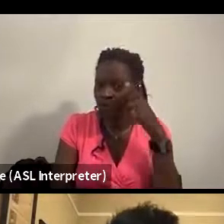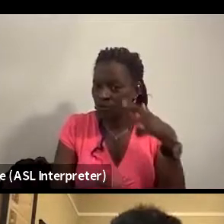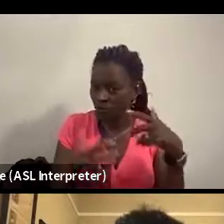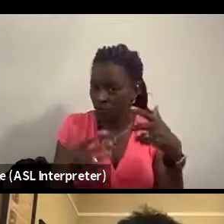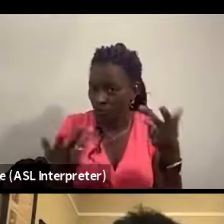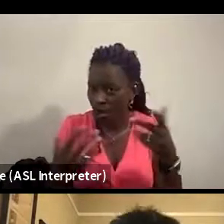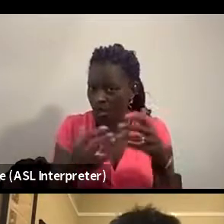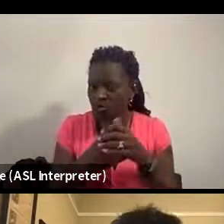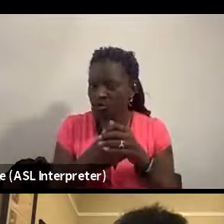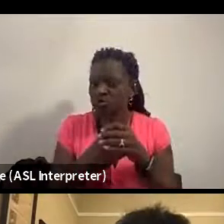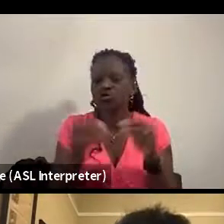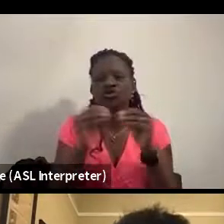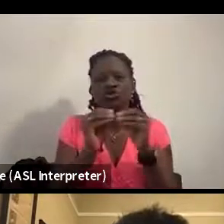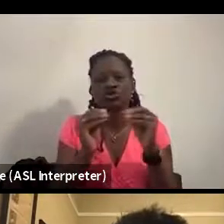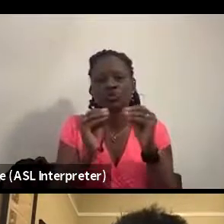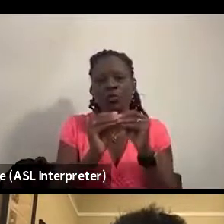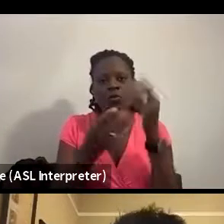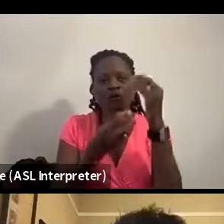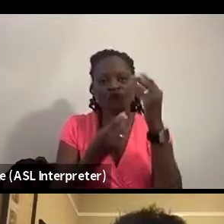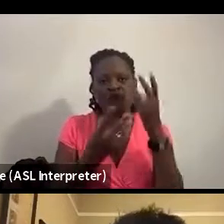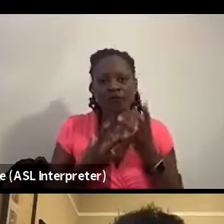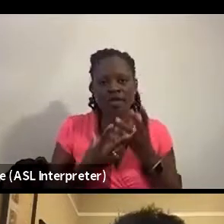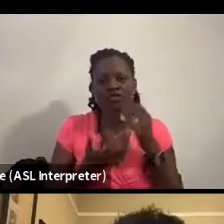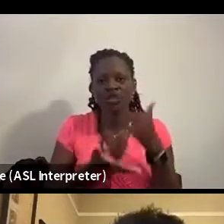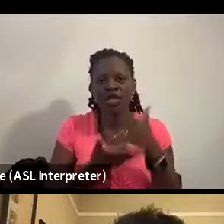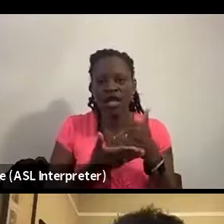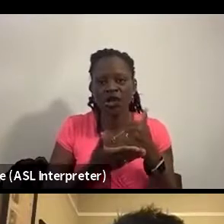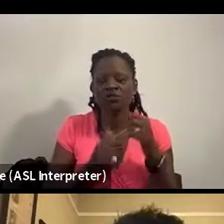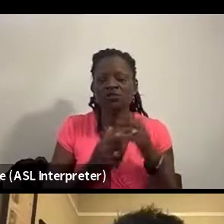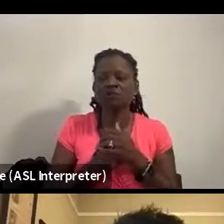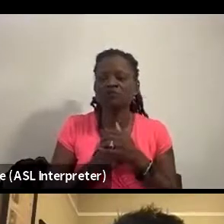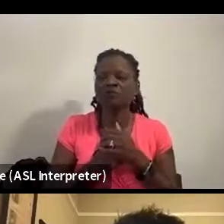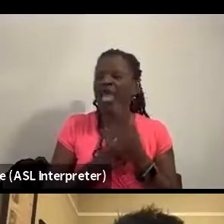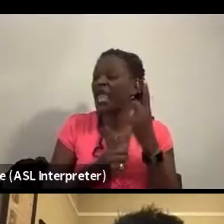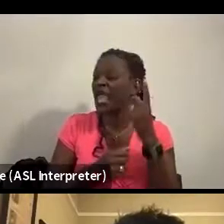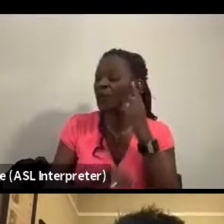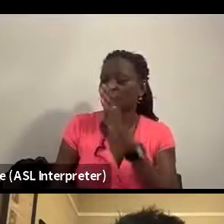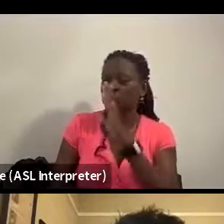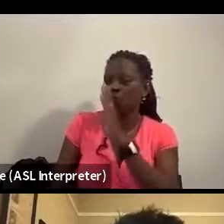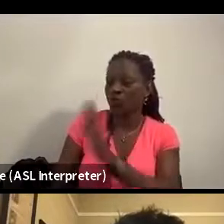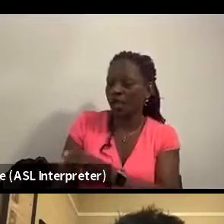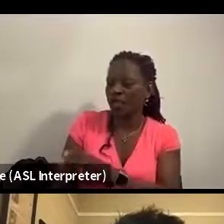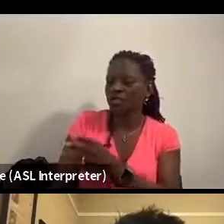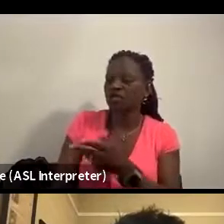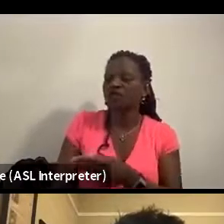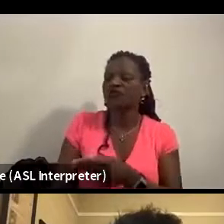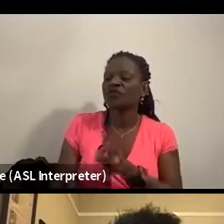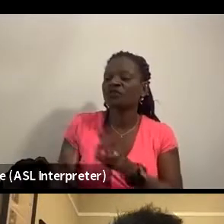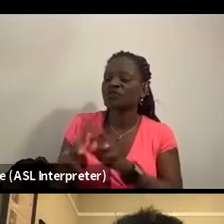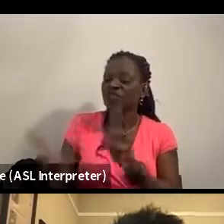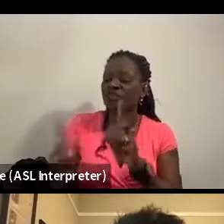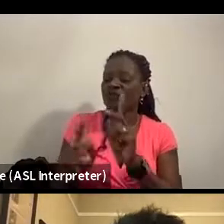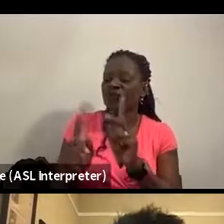More information I'm hearing directly from the health care professionals,